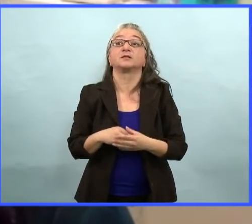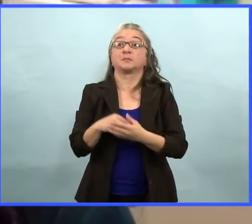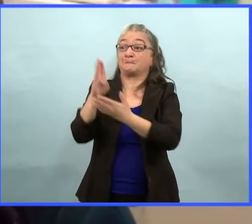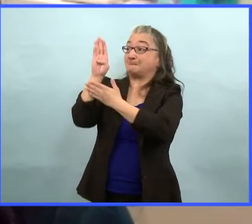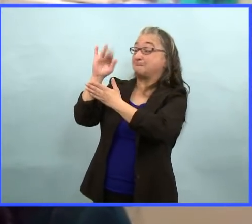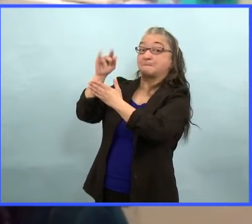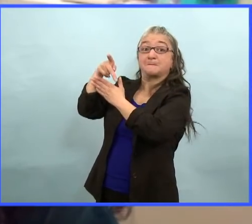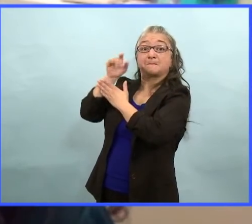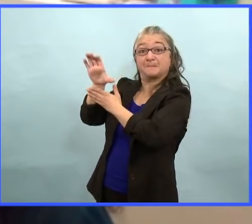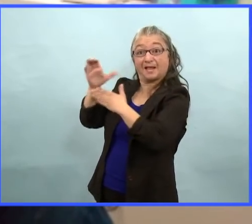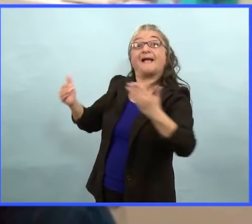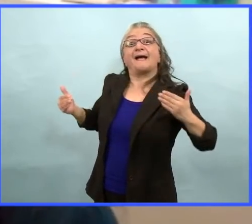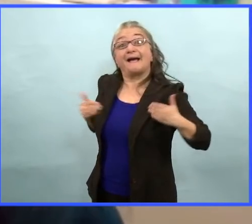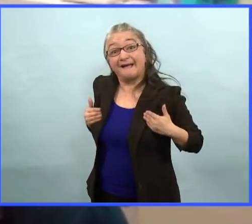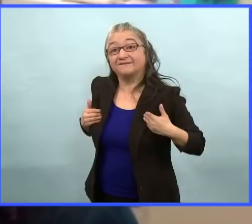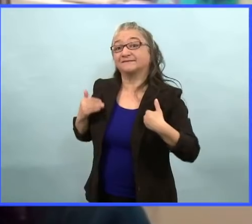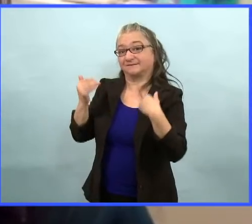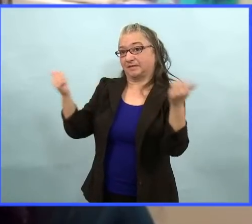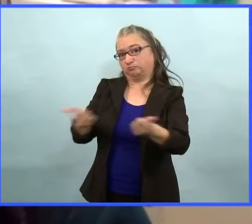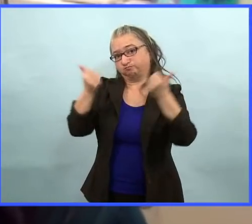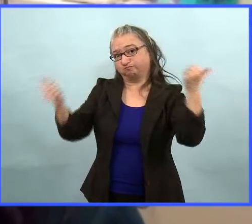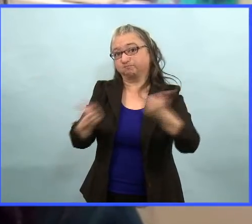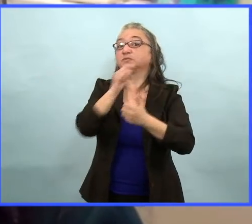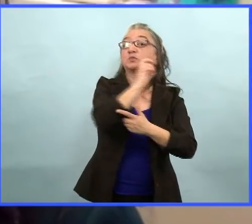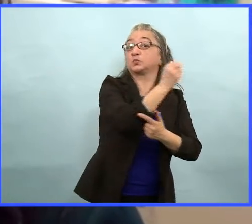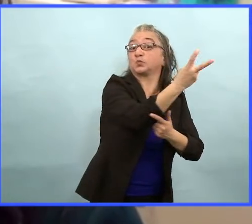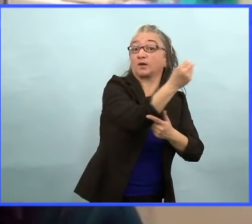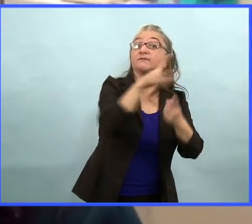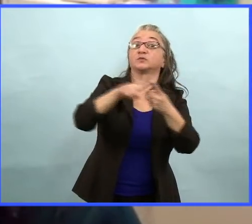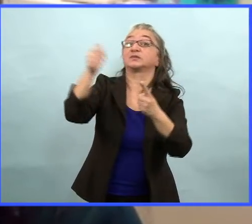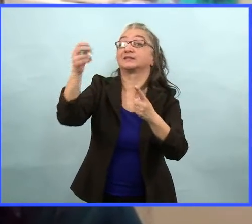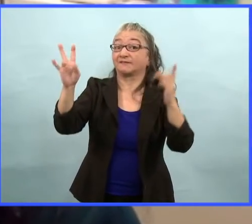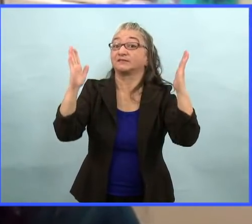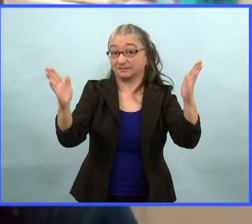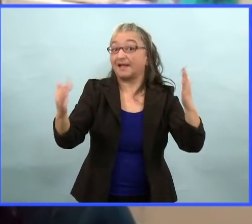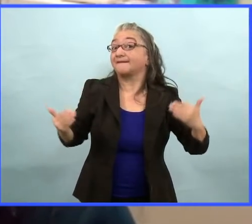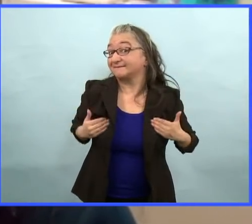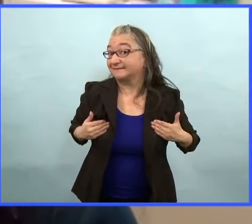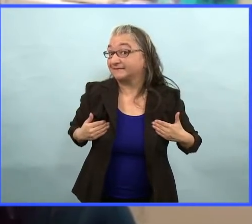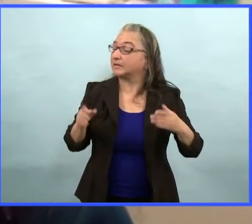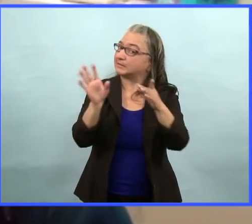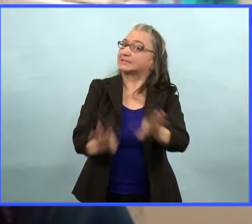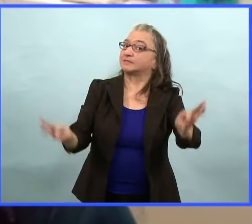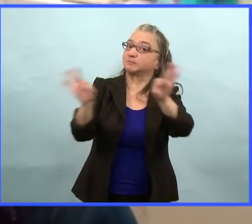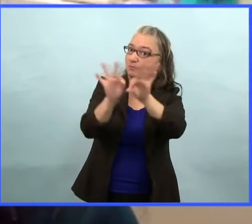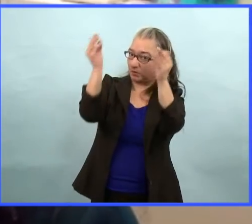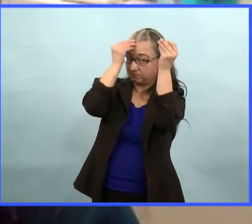and so that was why we work towards the data release today maybe i'll just again provide